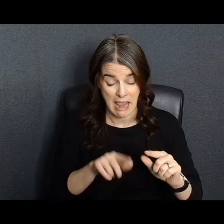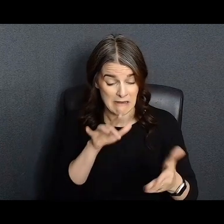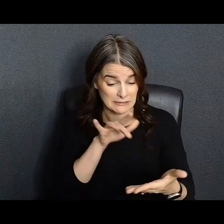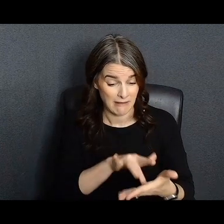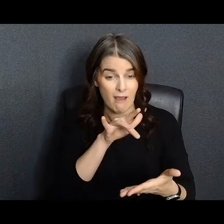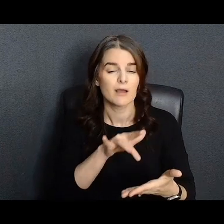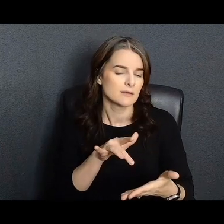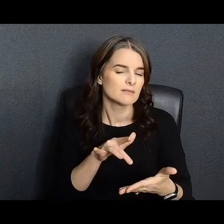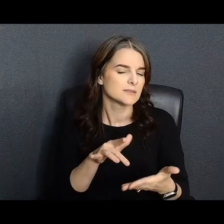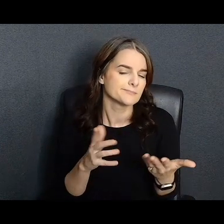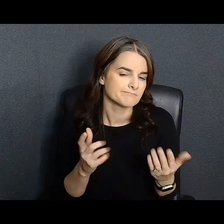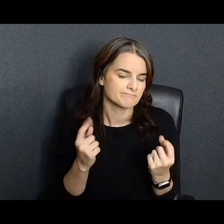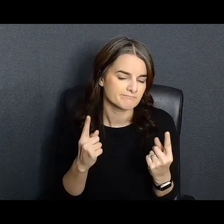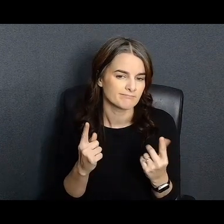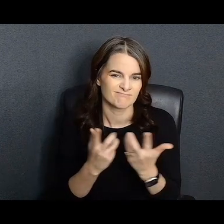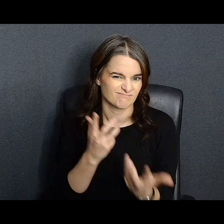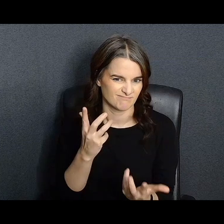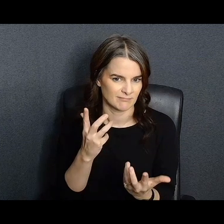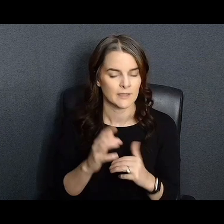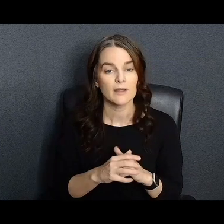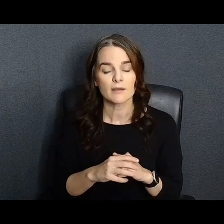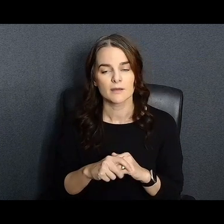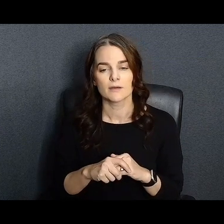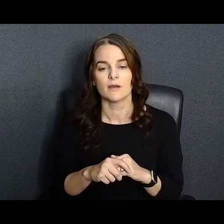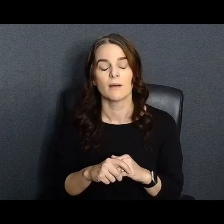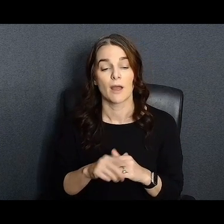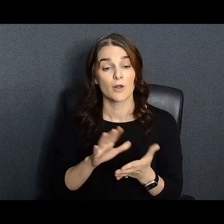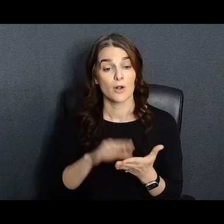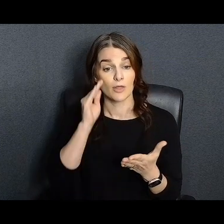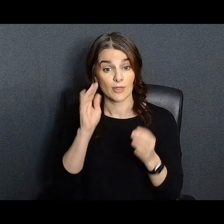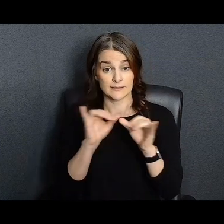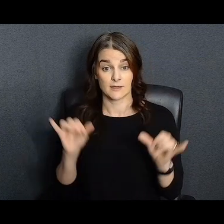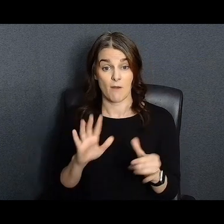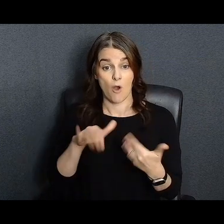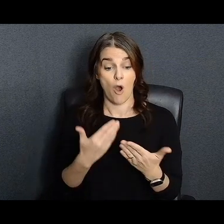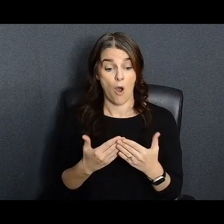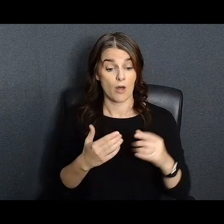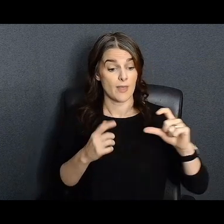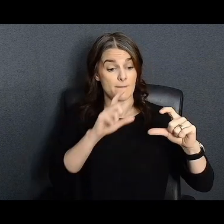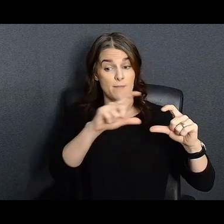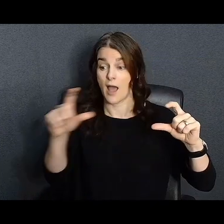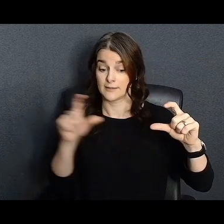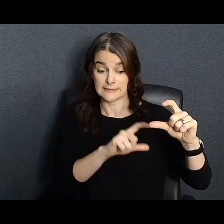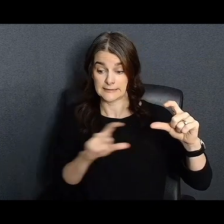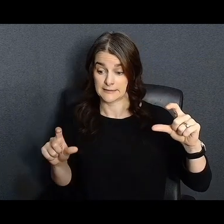But when you learn how to use this system, all of the buttons are located in the same spot.